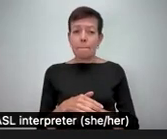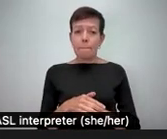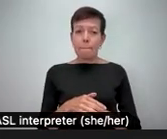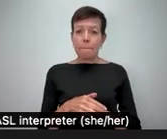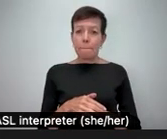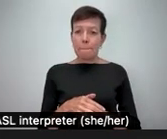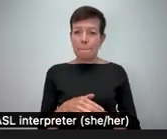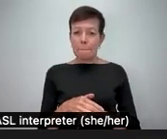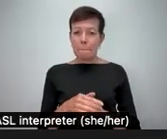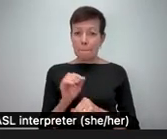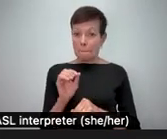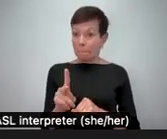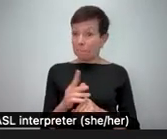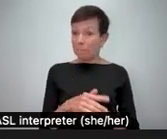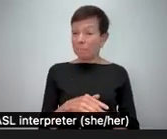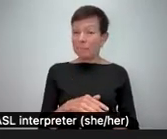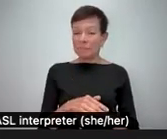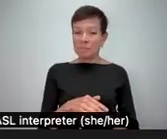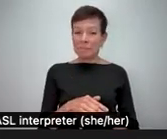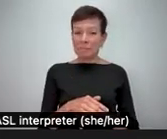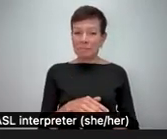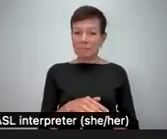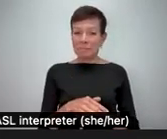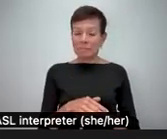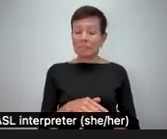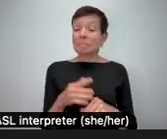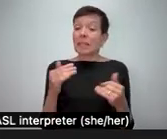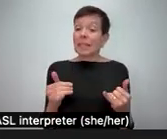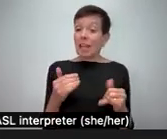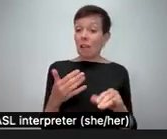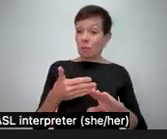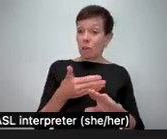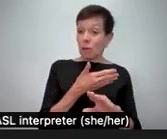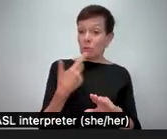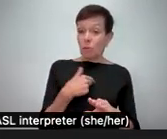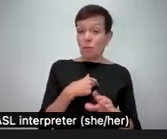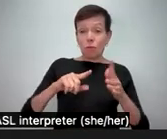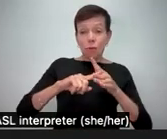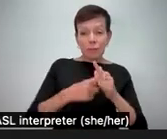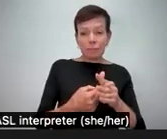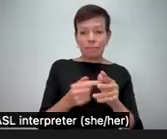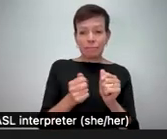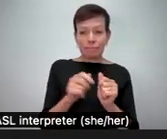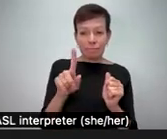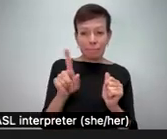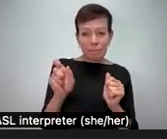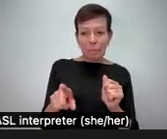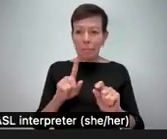Okay. And before we jump into questions, I just want to remind everyone there are open